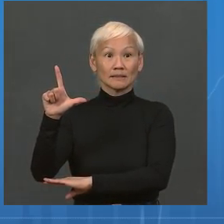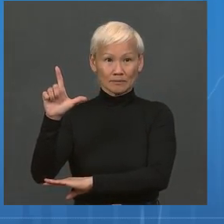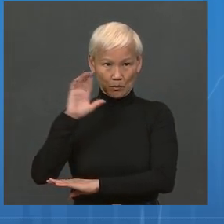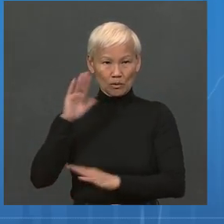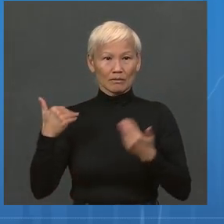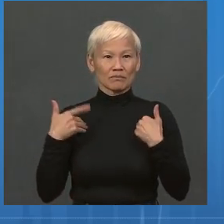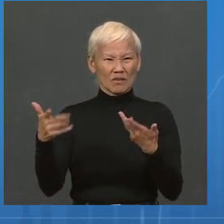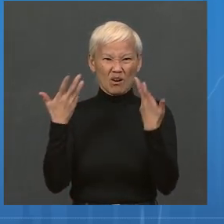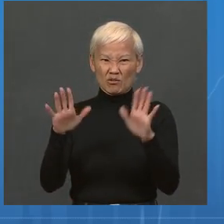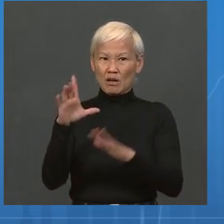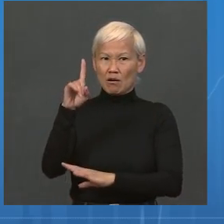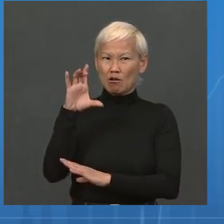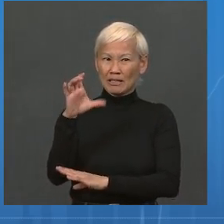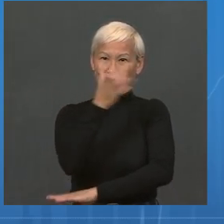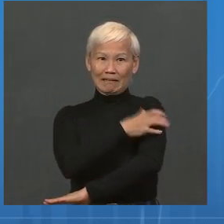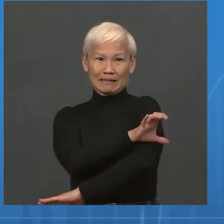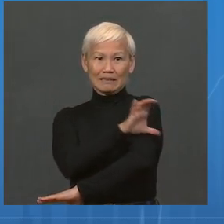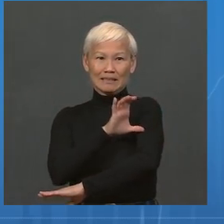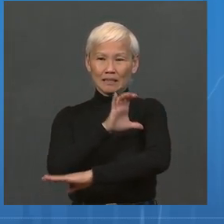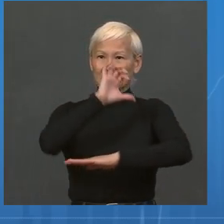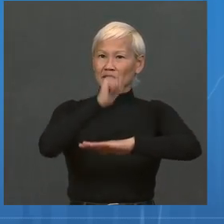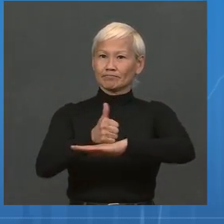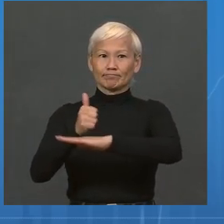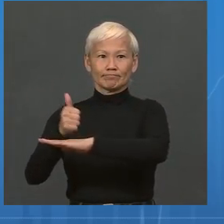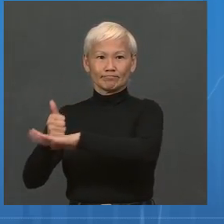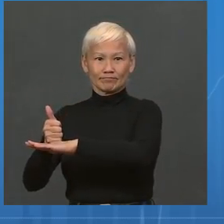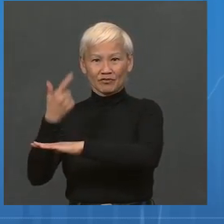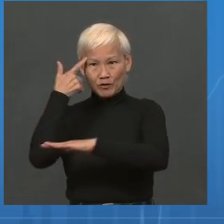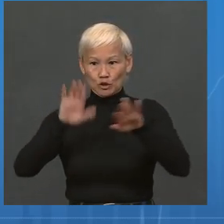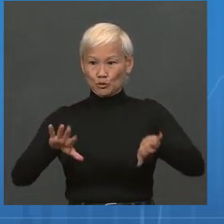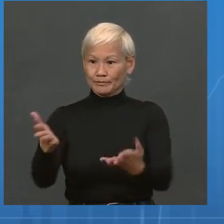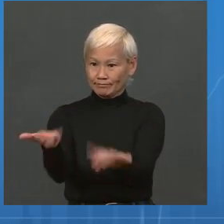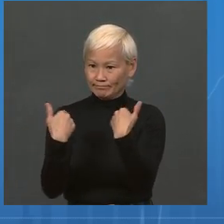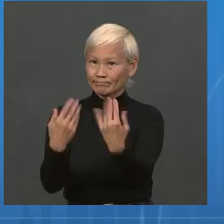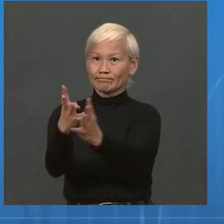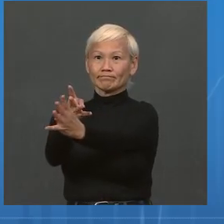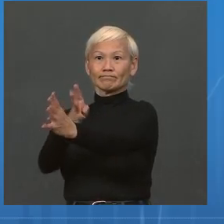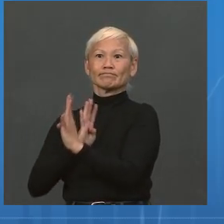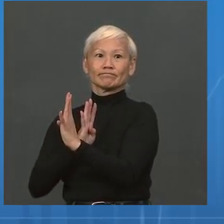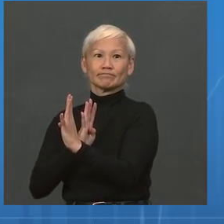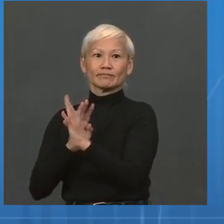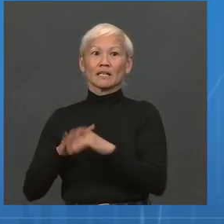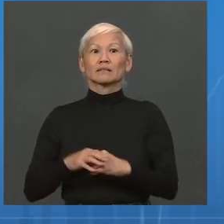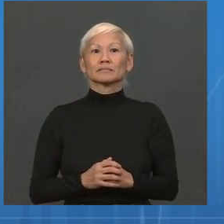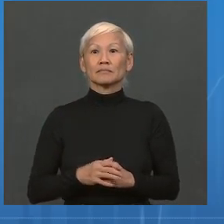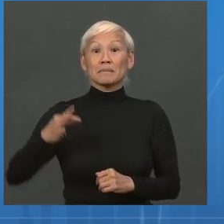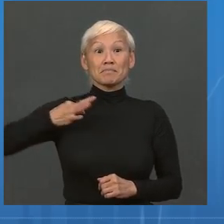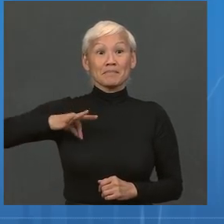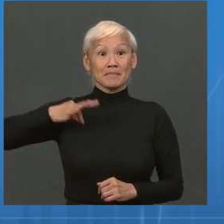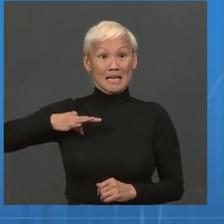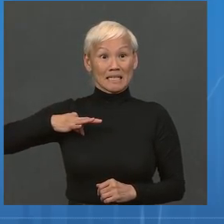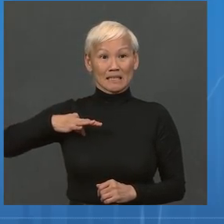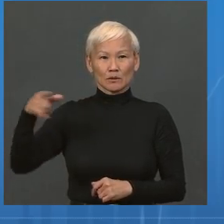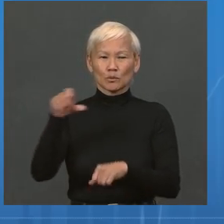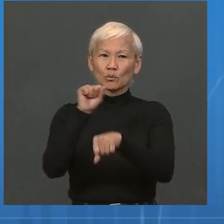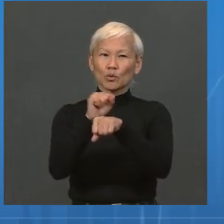and hundreds more to come. Maine is working with local education leaders to bring vaccinations to schools across the state.